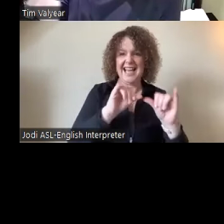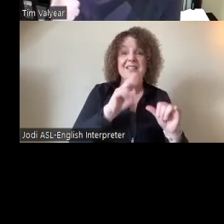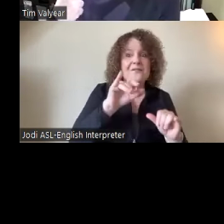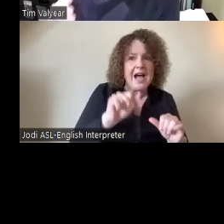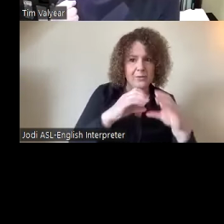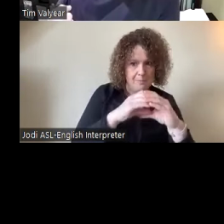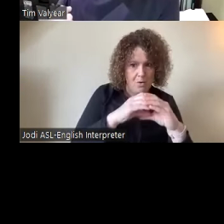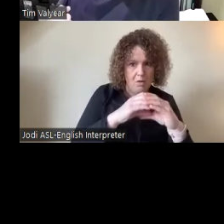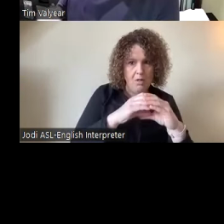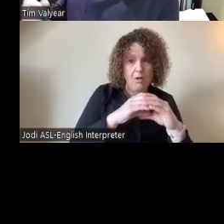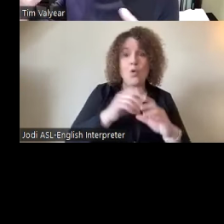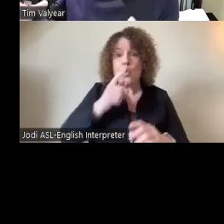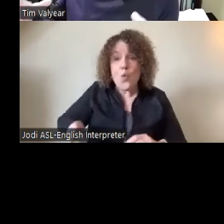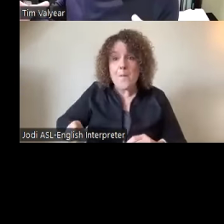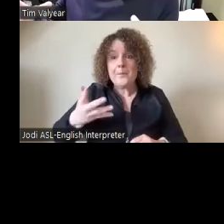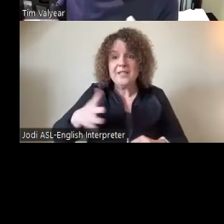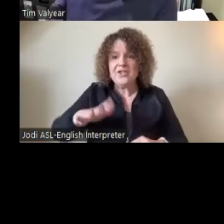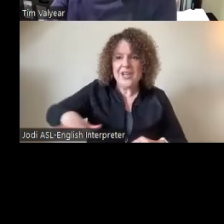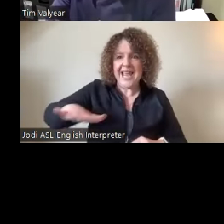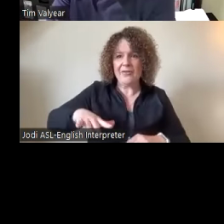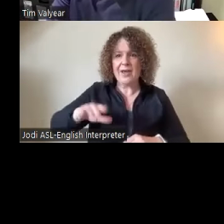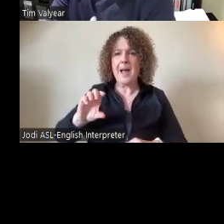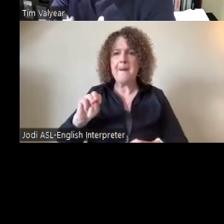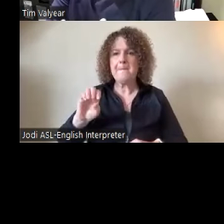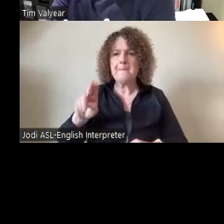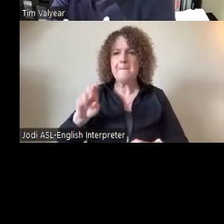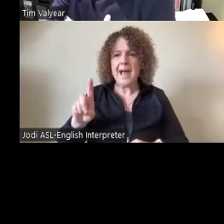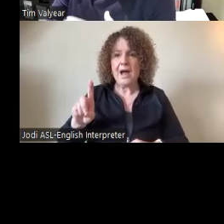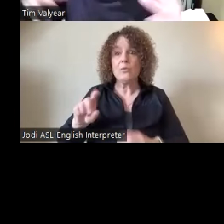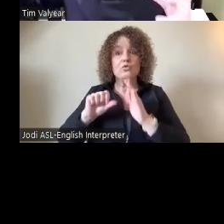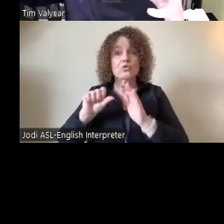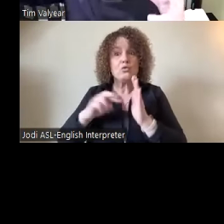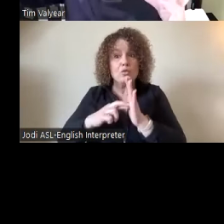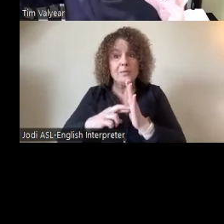. So the baseball itself, if we're looking at the whole baseball pitch, the baseball would be considered the size